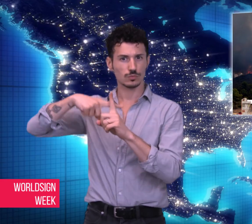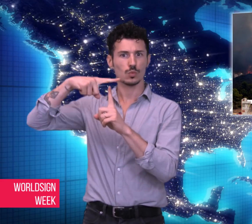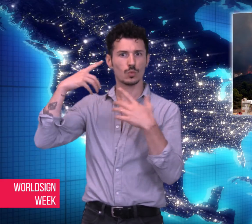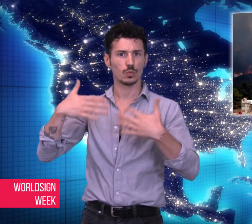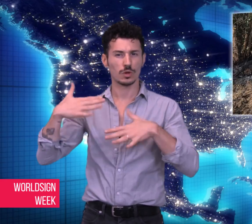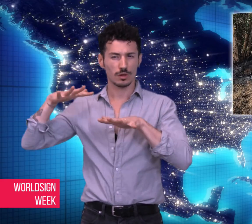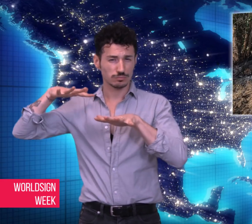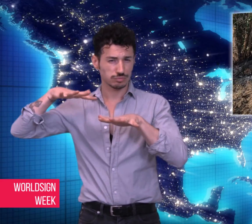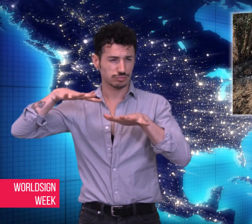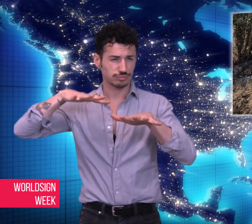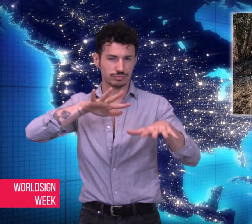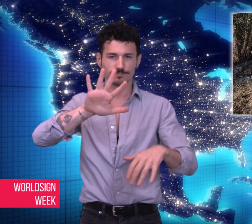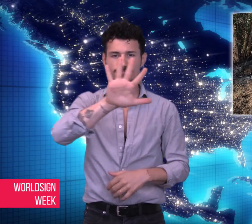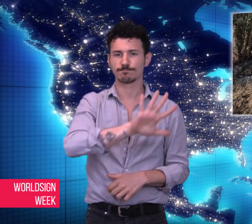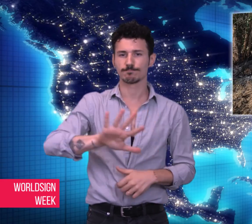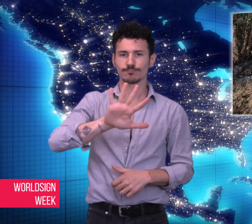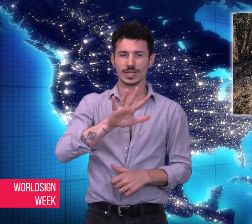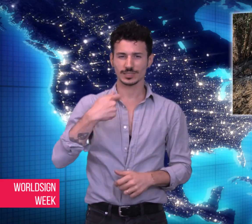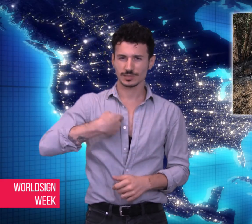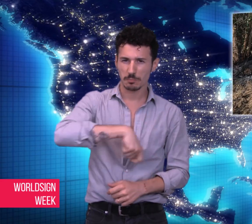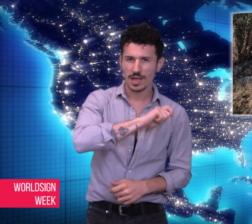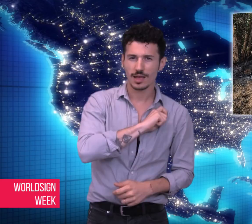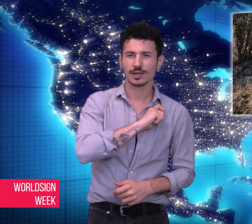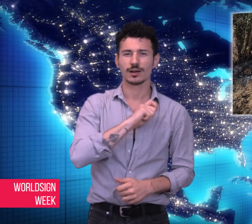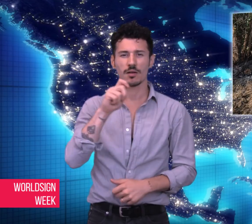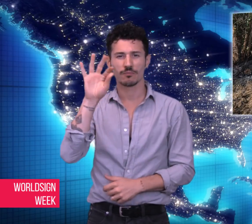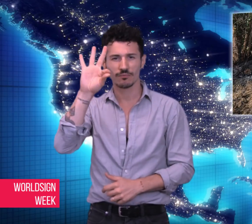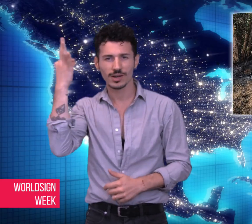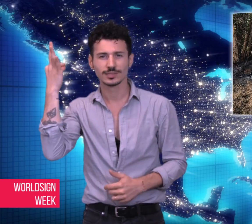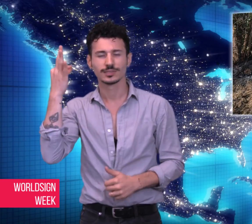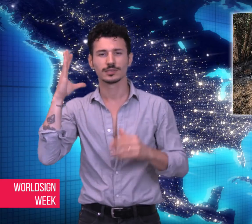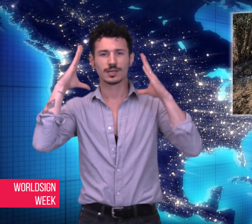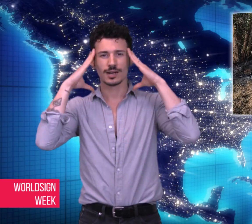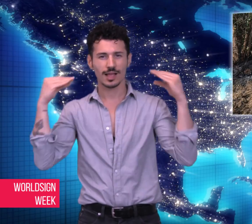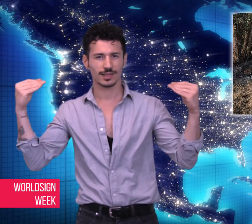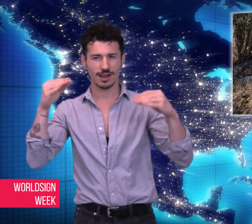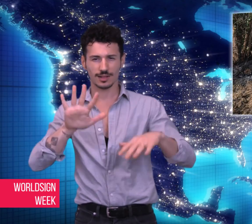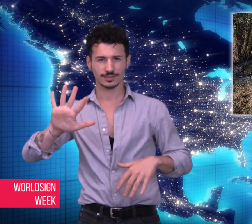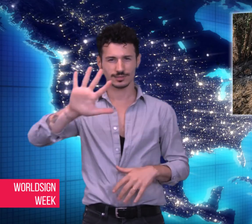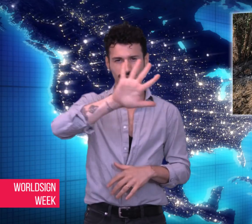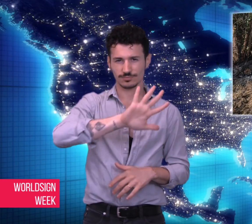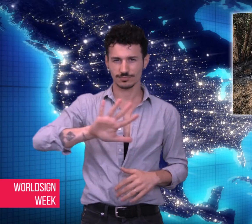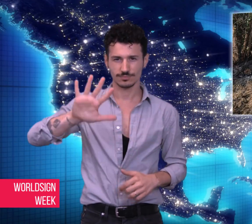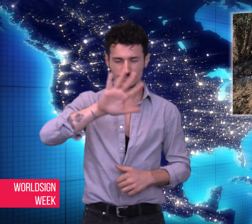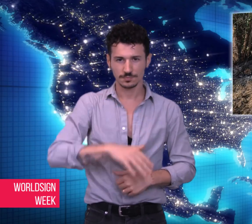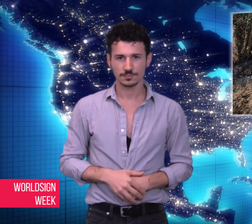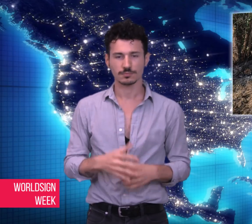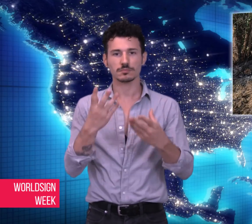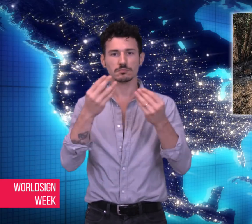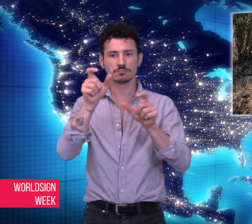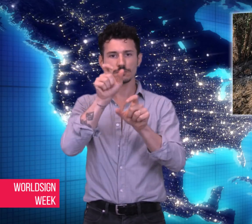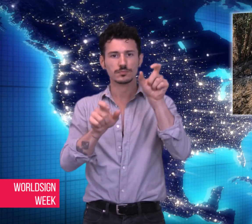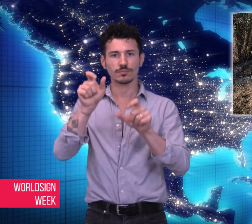the Netherlands. Firefighters from three provinces were battling fire